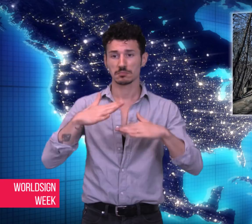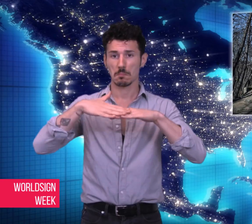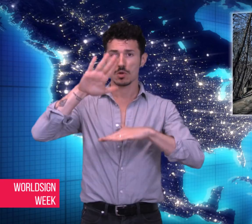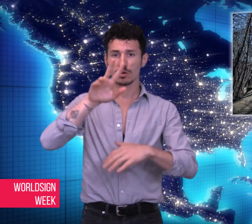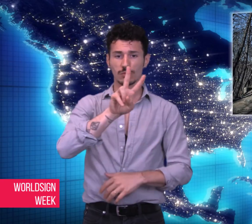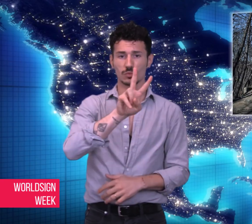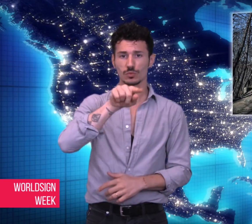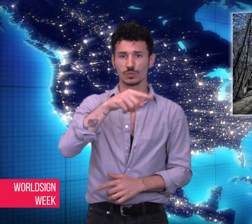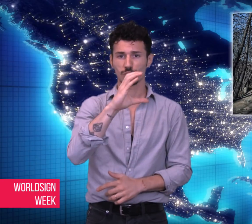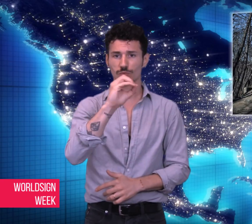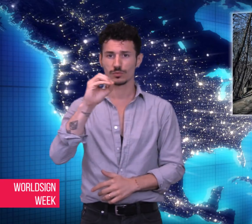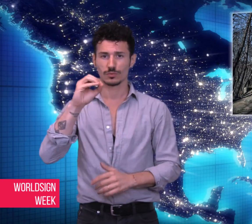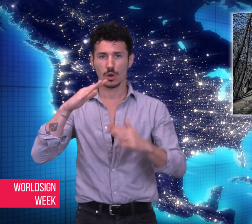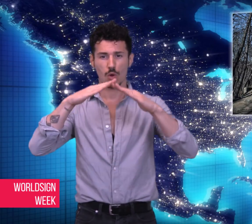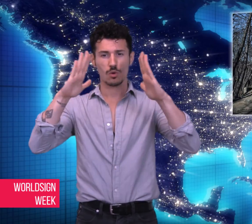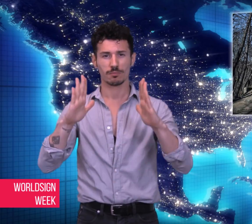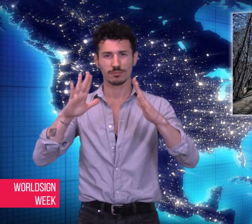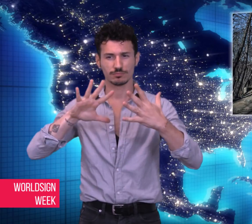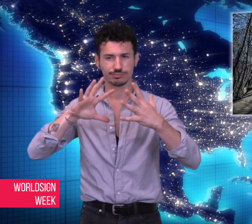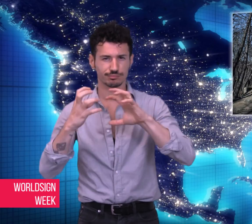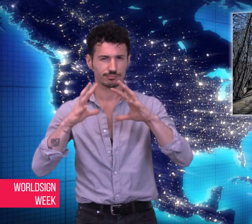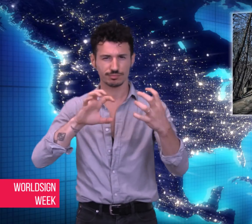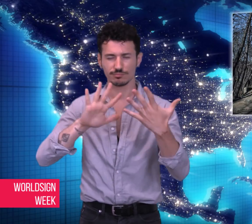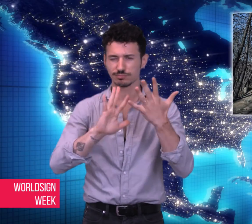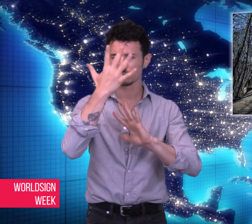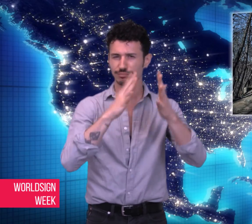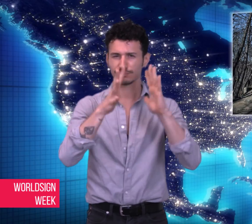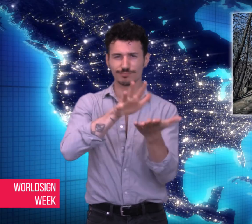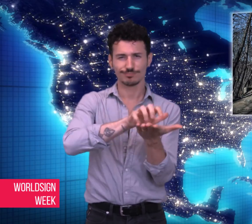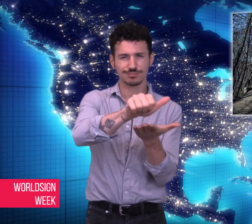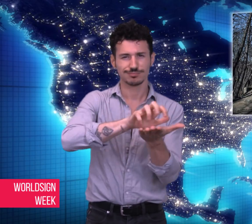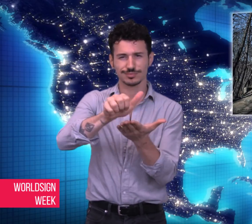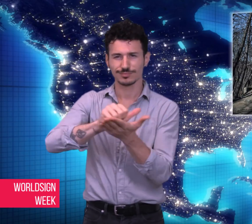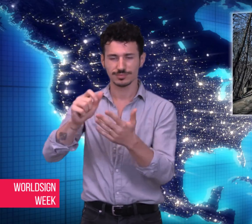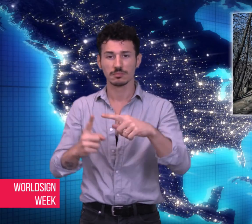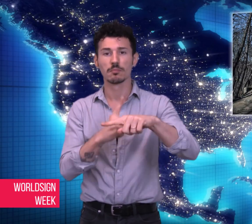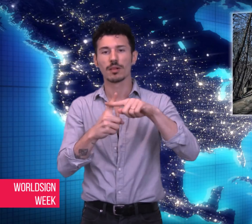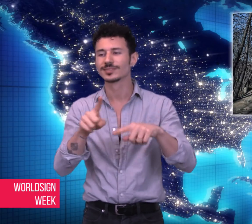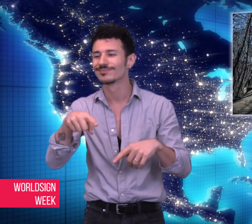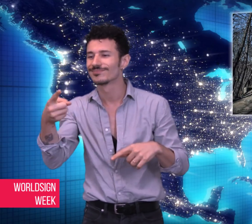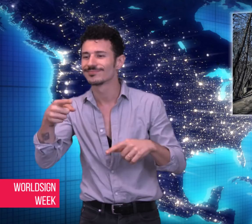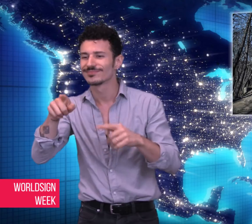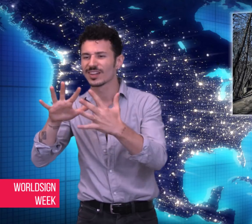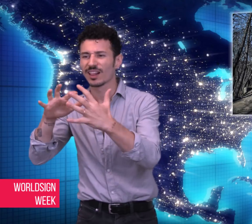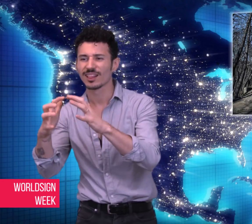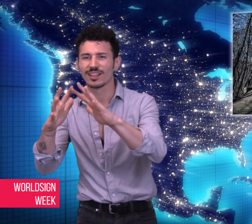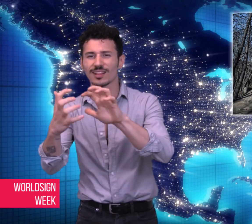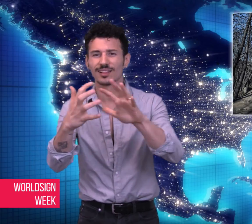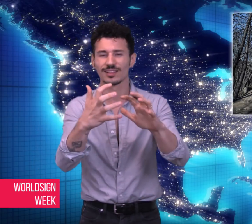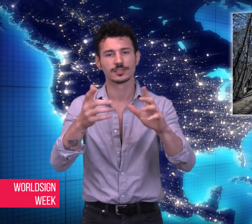them would need to be demolished. Eighty six people had died from this